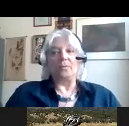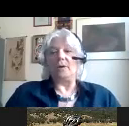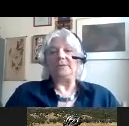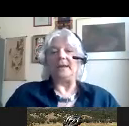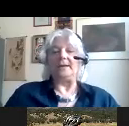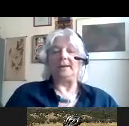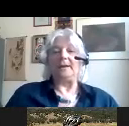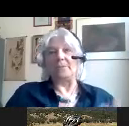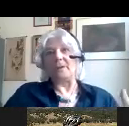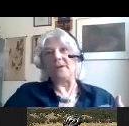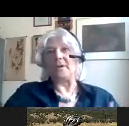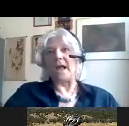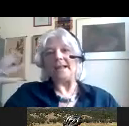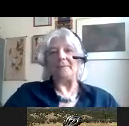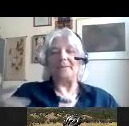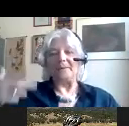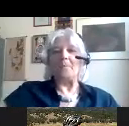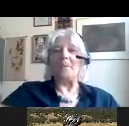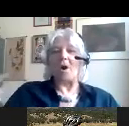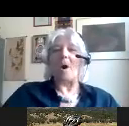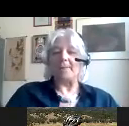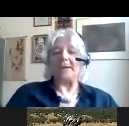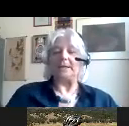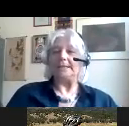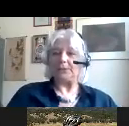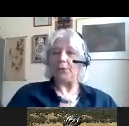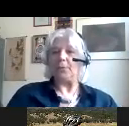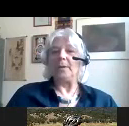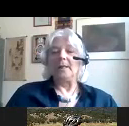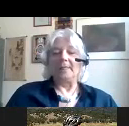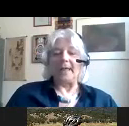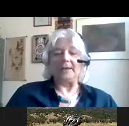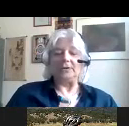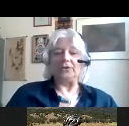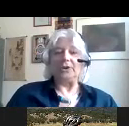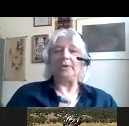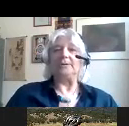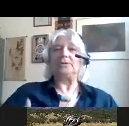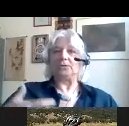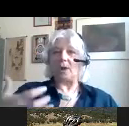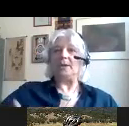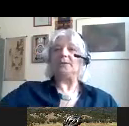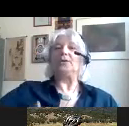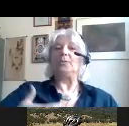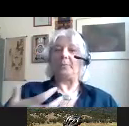where it was headed and I kind of didn't want to automatically assume that she was trying to be what